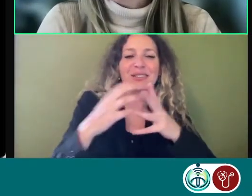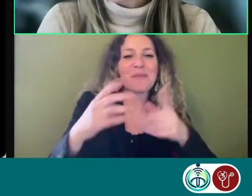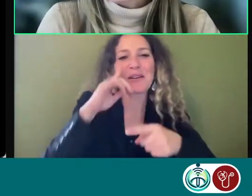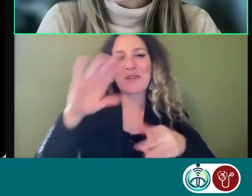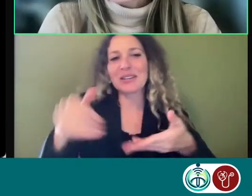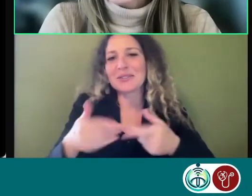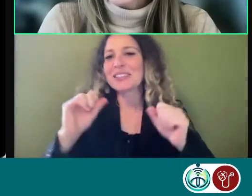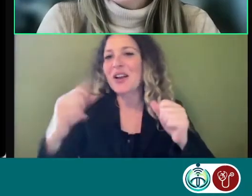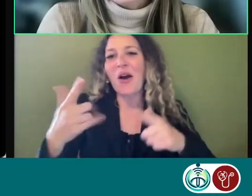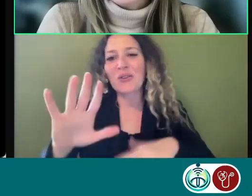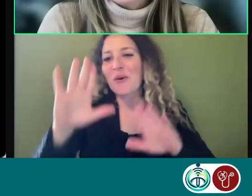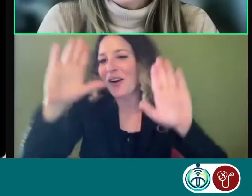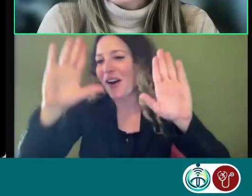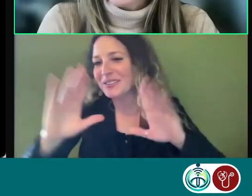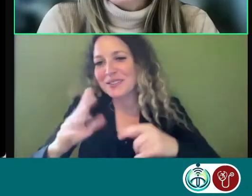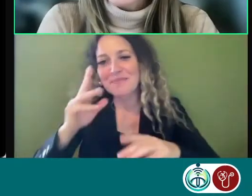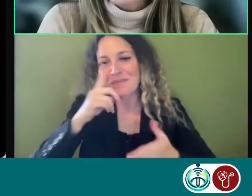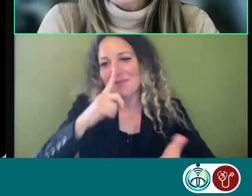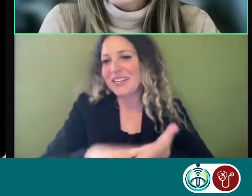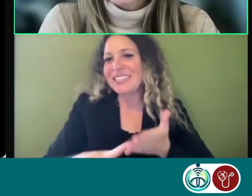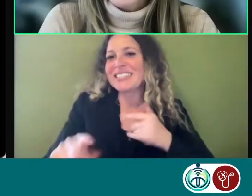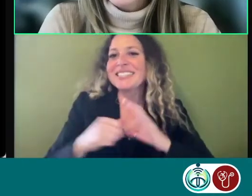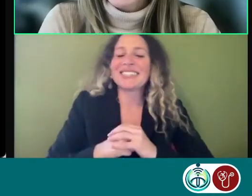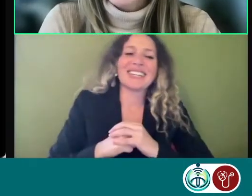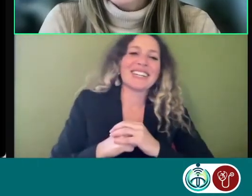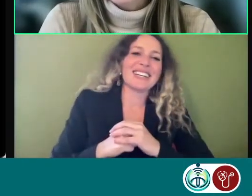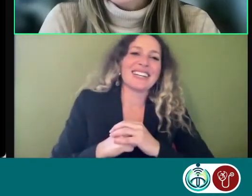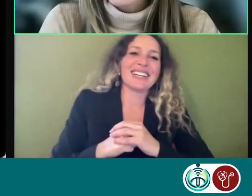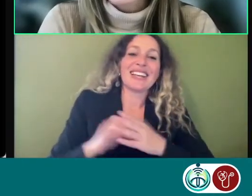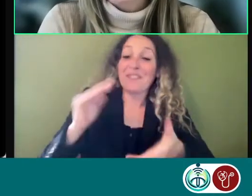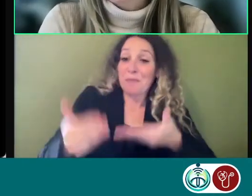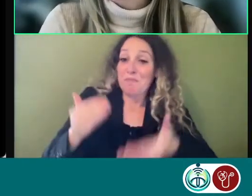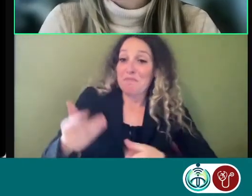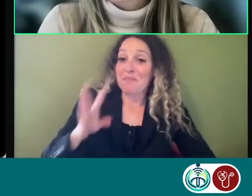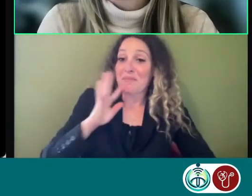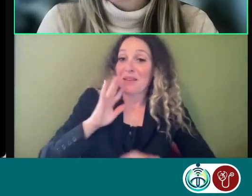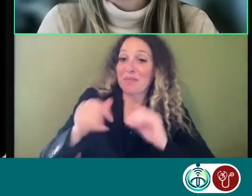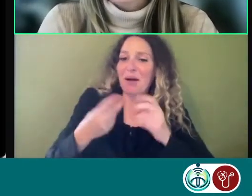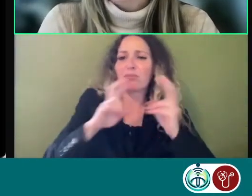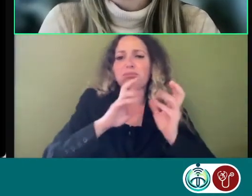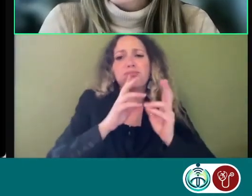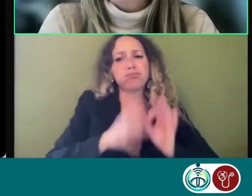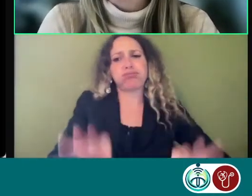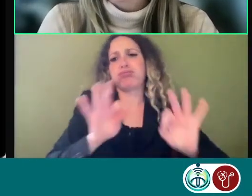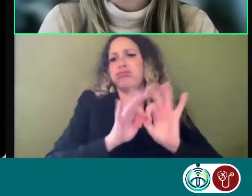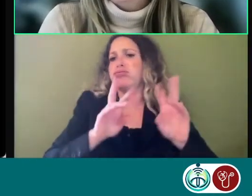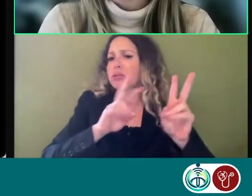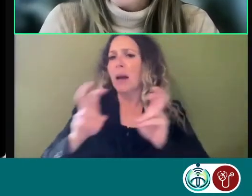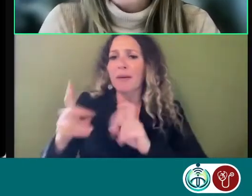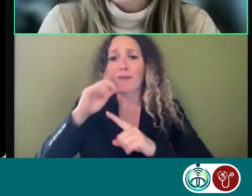research. And again, for inviting me to speak on a really important topic for everybody, but also